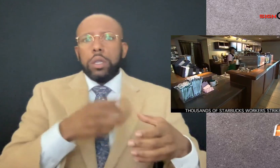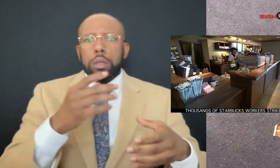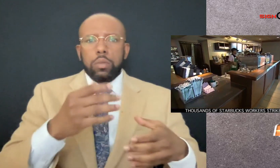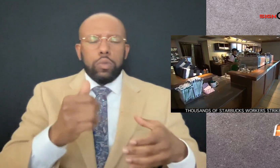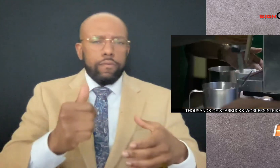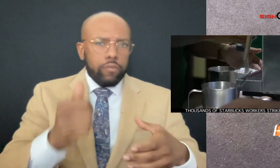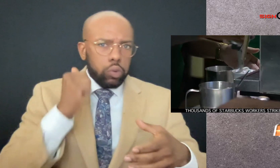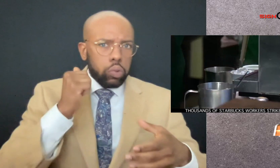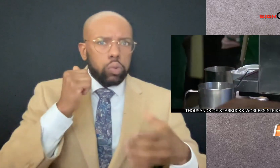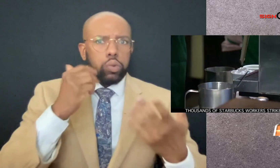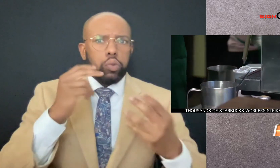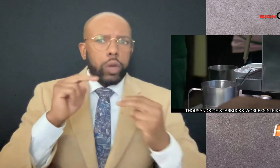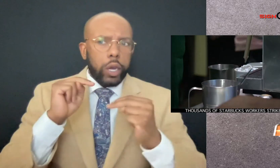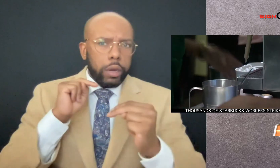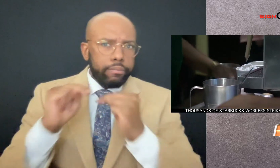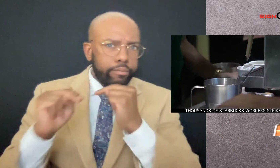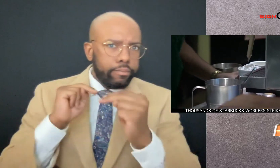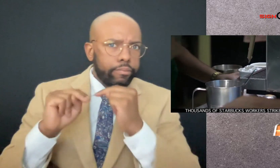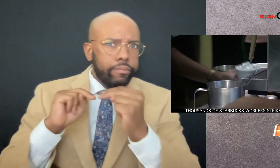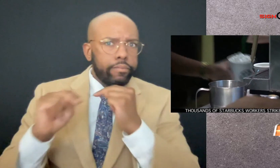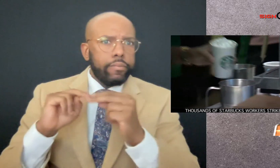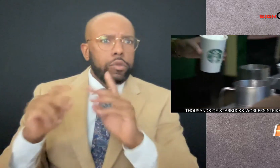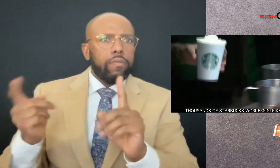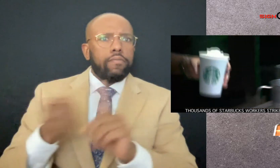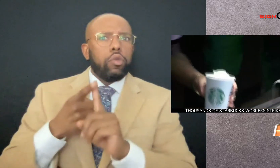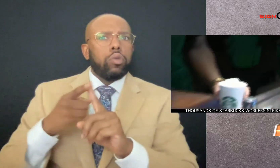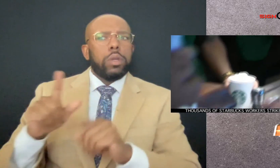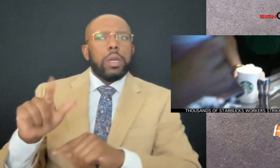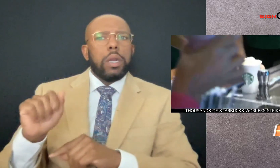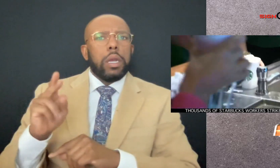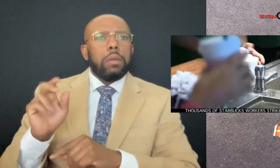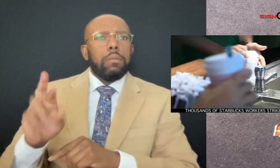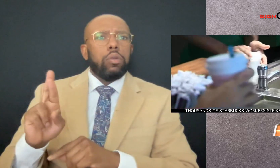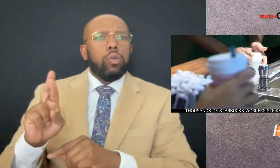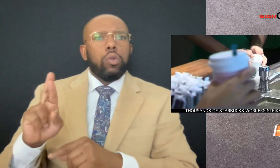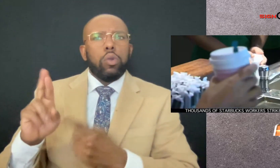The union also says Starbucks is refusing to bargain on its first labor deal.